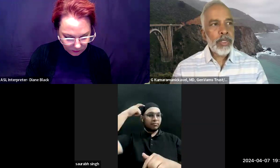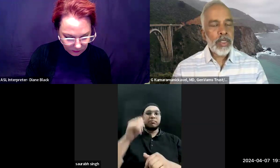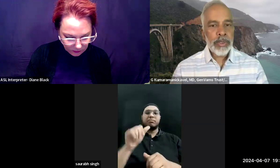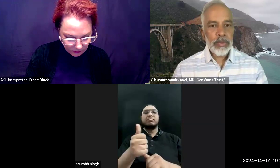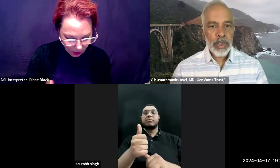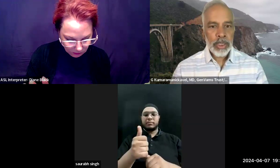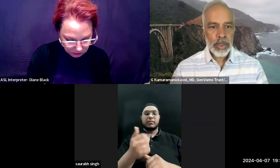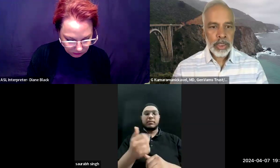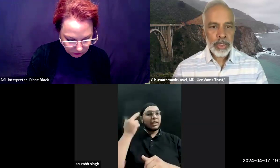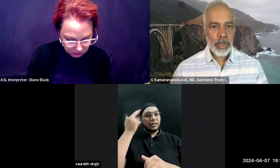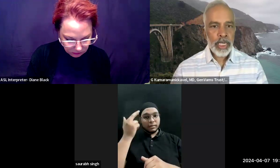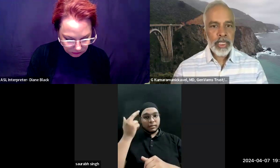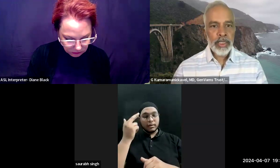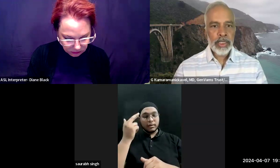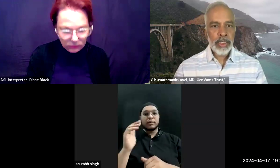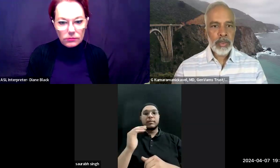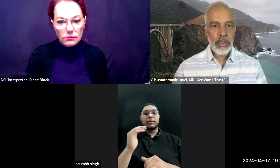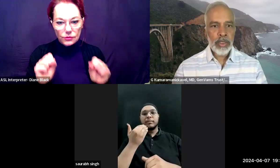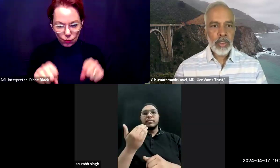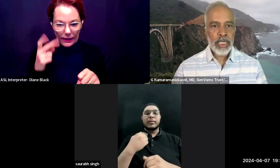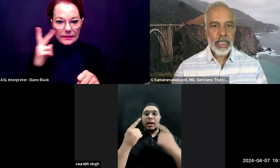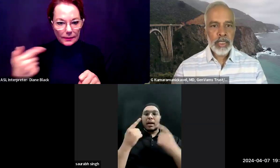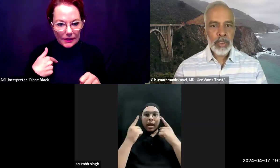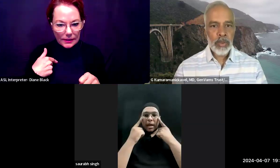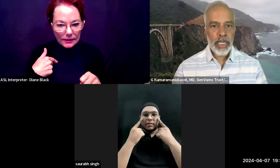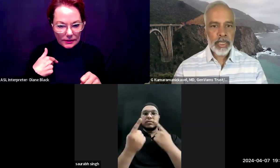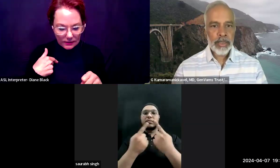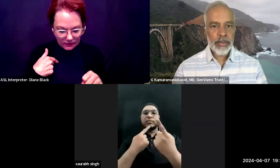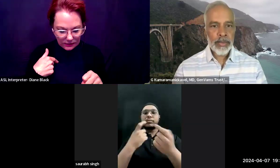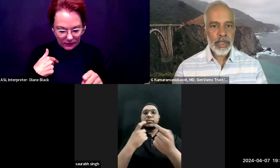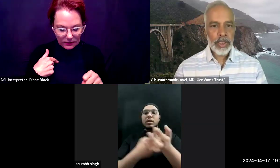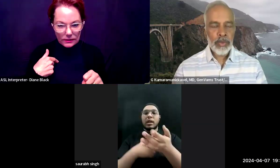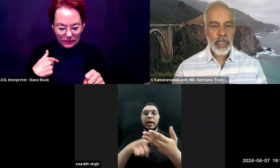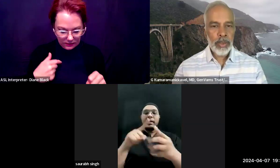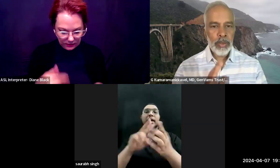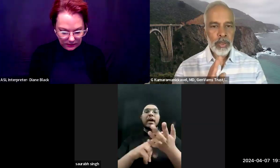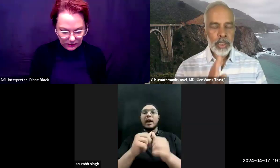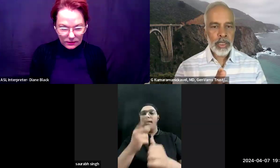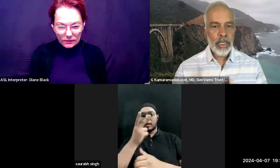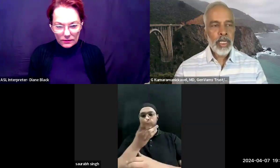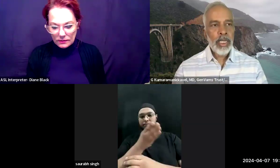when an opthalmologist looks into your eye, this is how your retina will look like. So when you look at